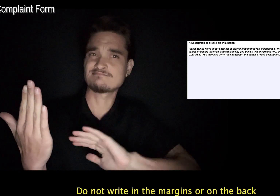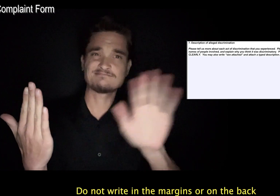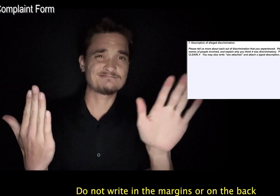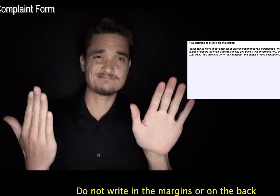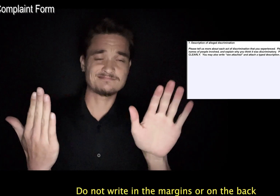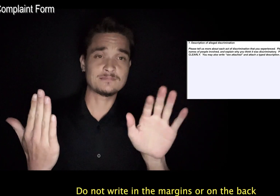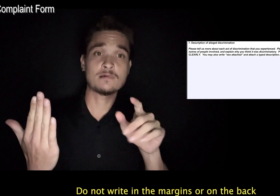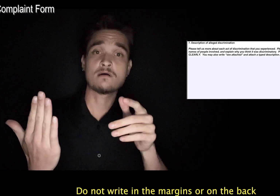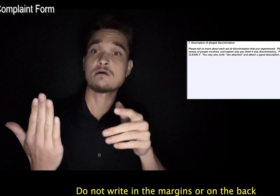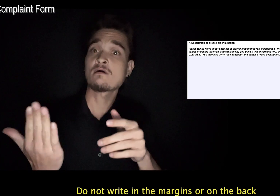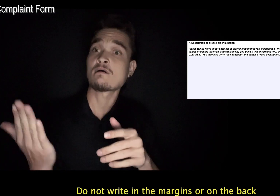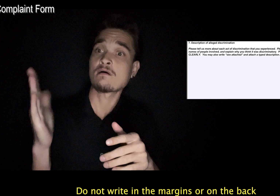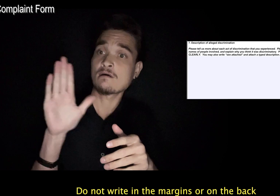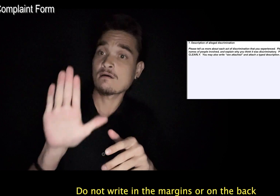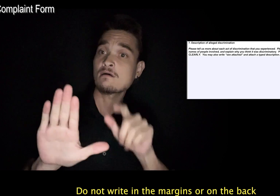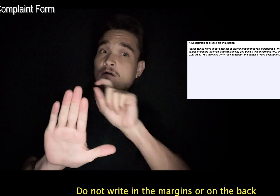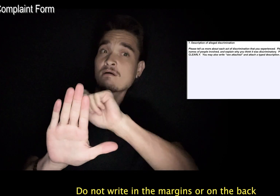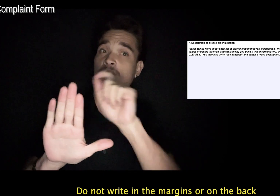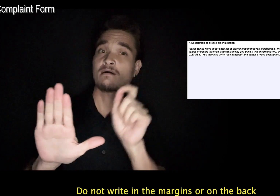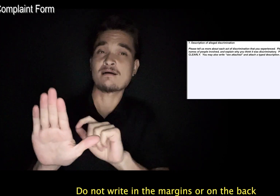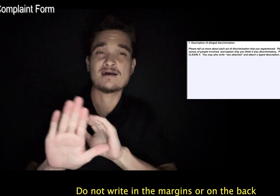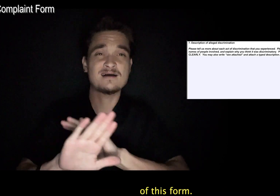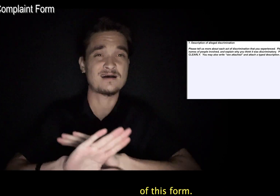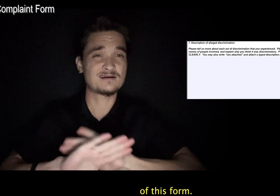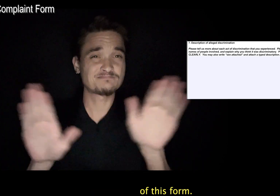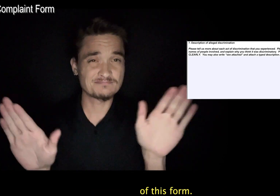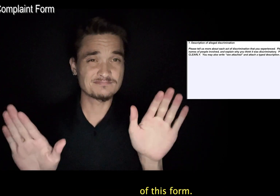Do not write in the margins or on the back of this form.